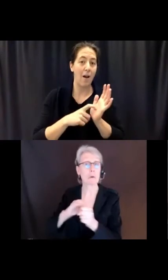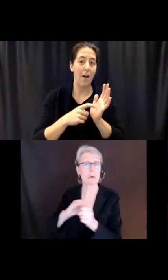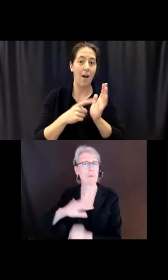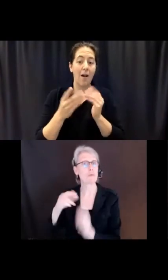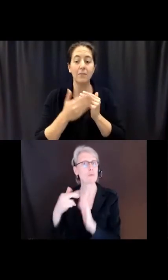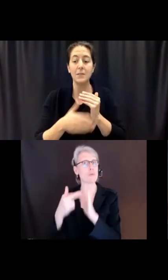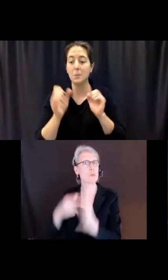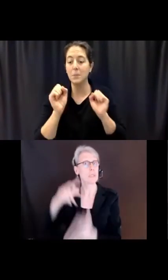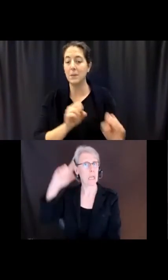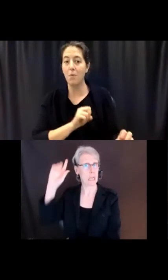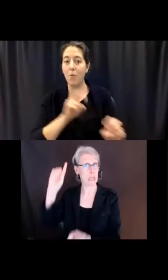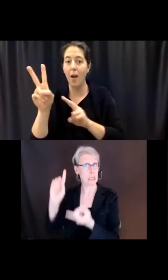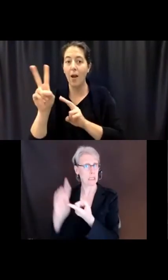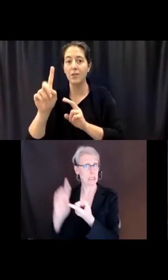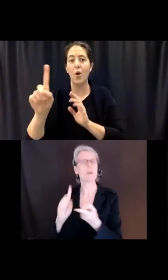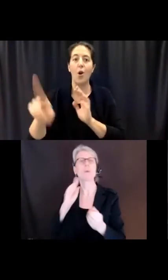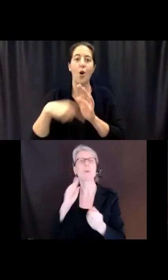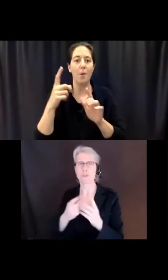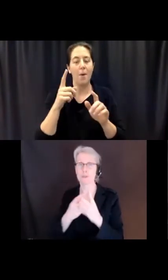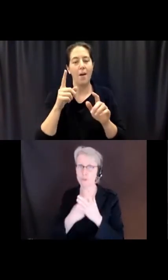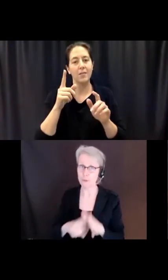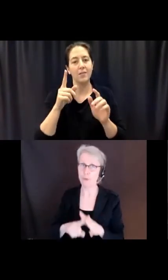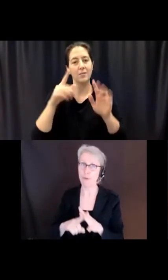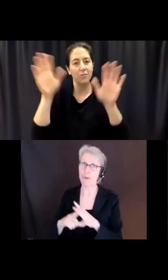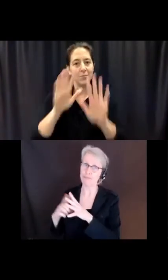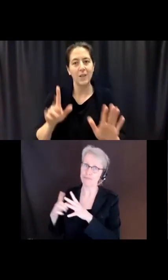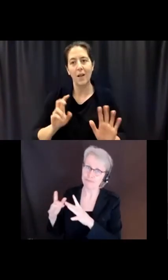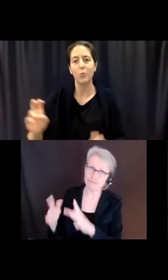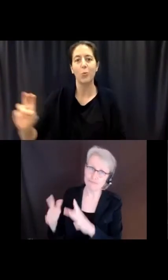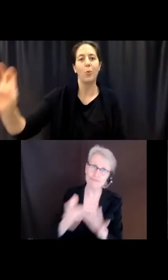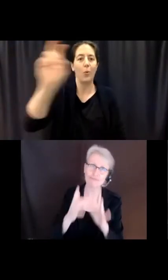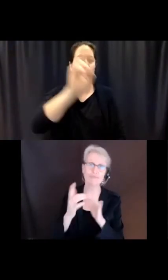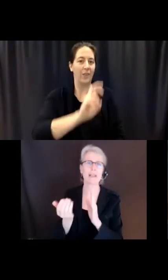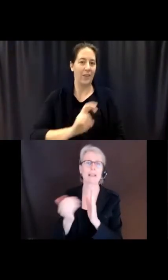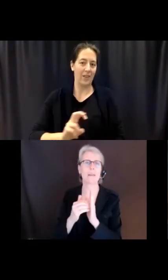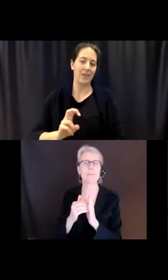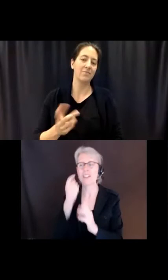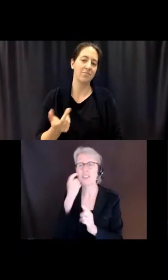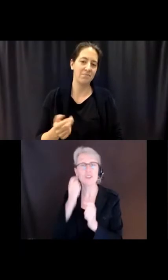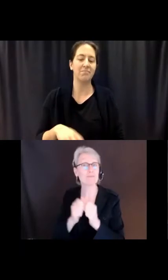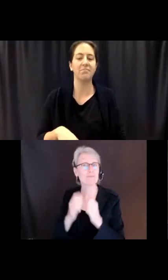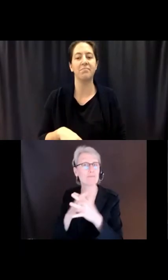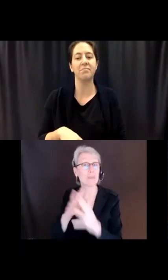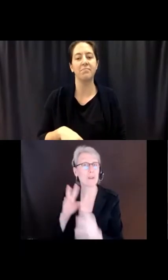AND I HAVE ACTUALLY JUST LAUNCHED A WEB STORE WHICH YOU CAN CHECK OUT THE LINK RIGHT NOW